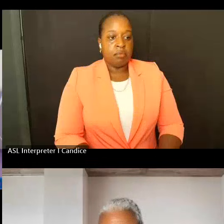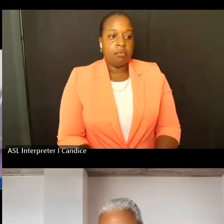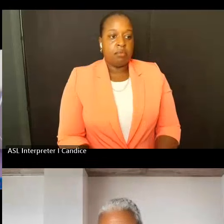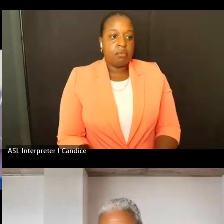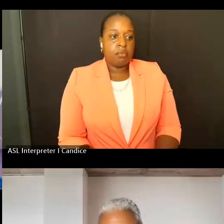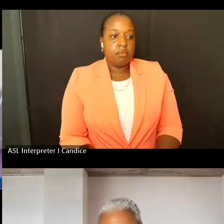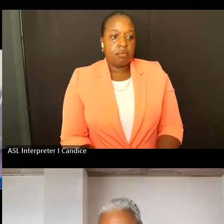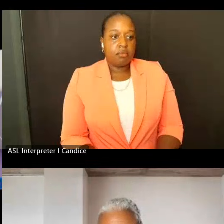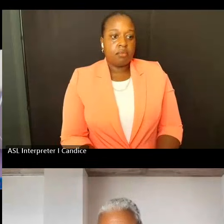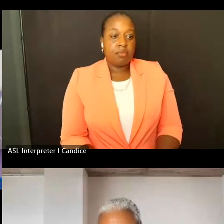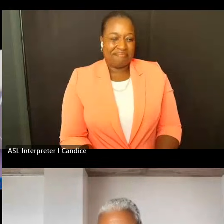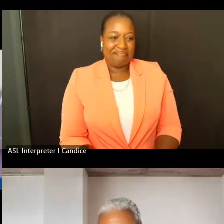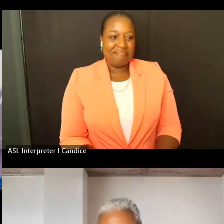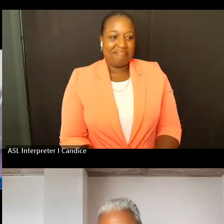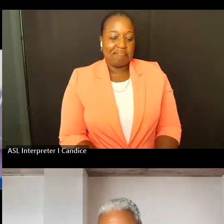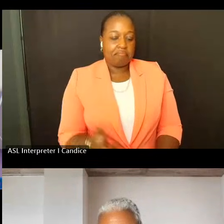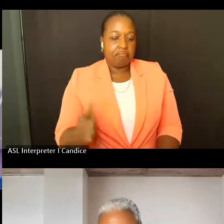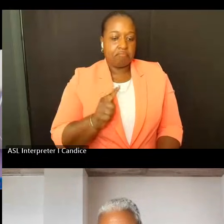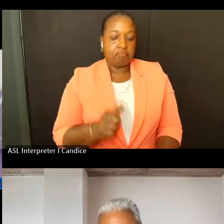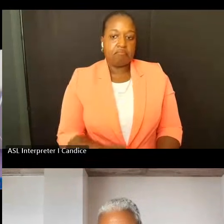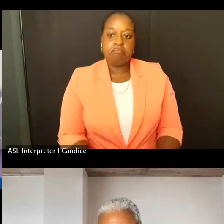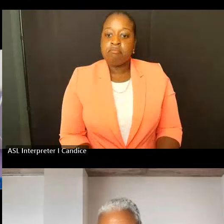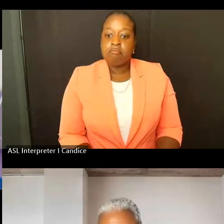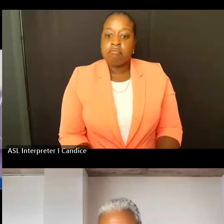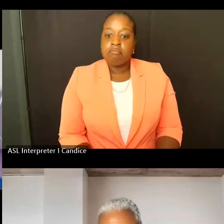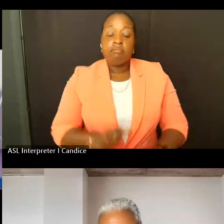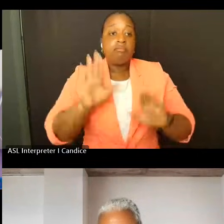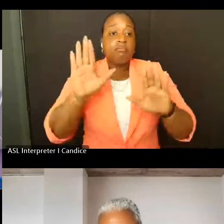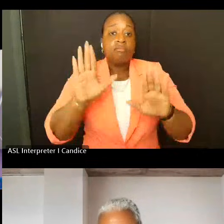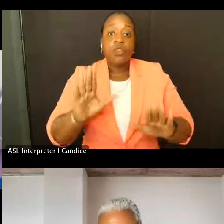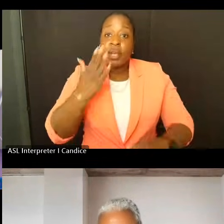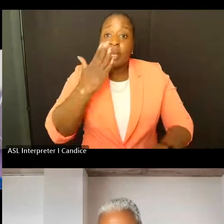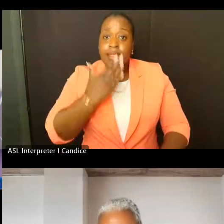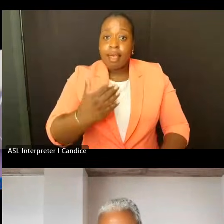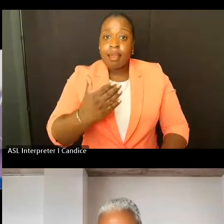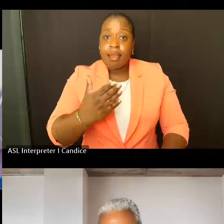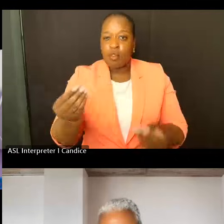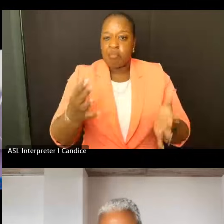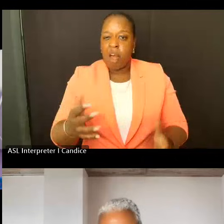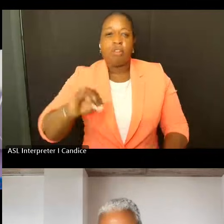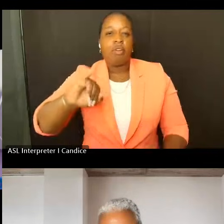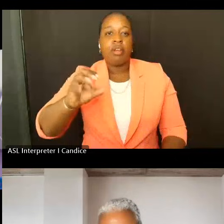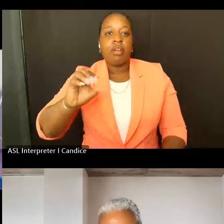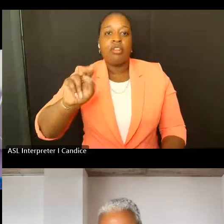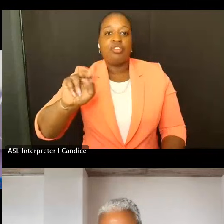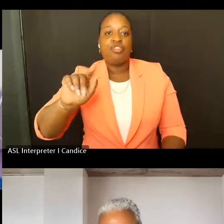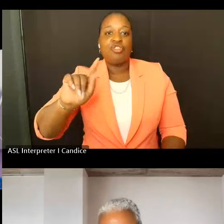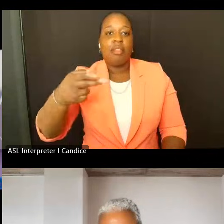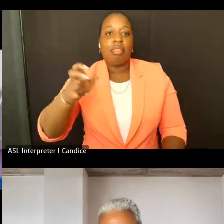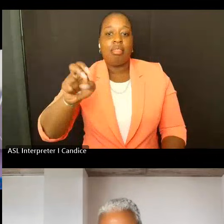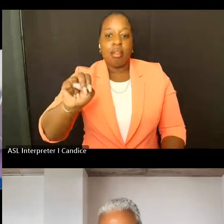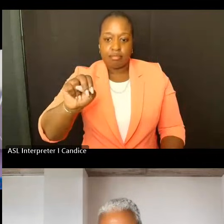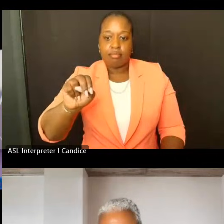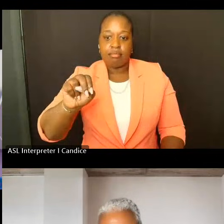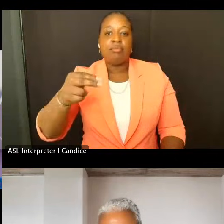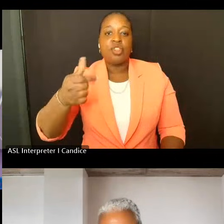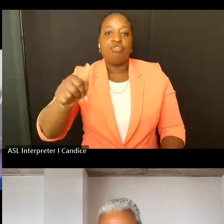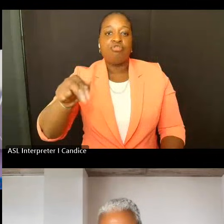Great. Thank you. There's a number of questions in the chat that relate to really -- actually